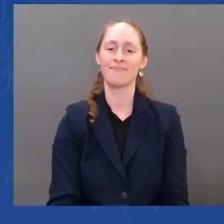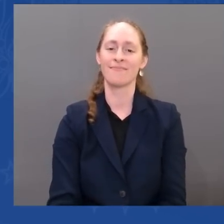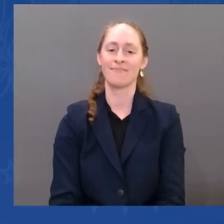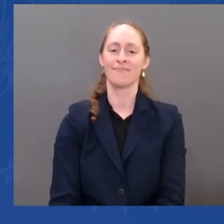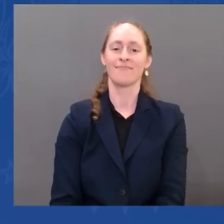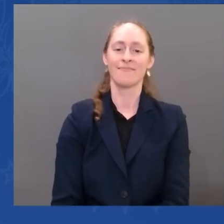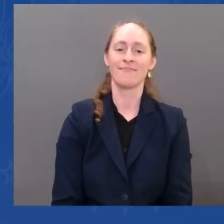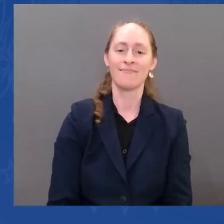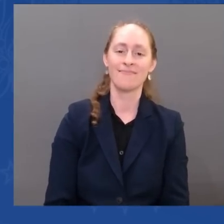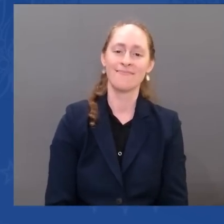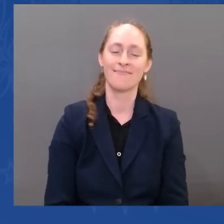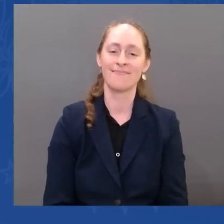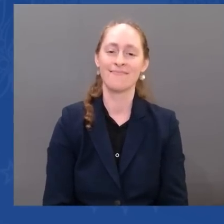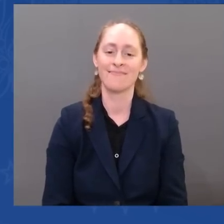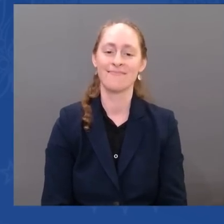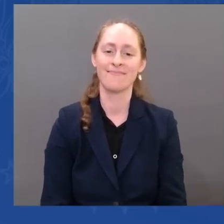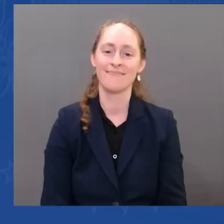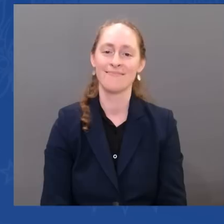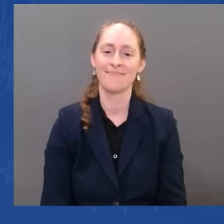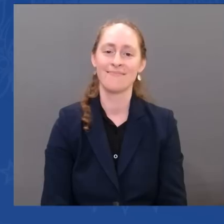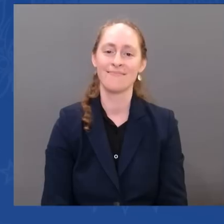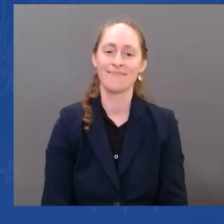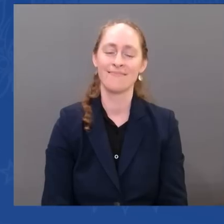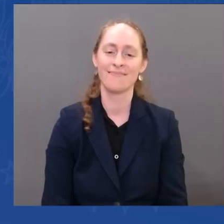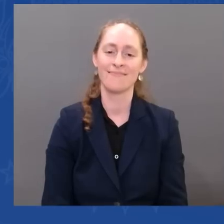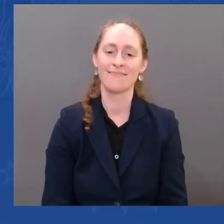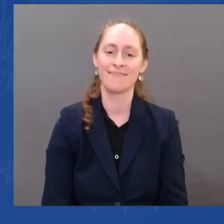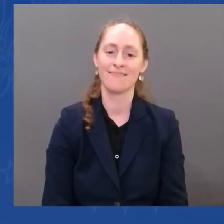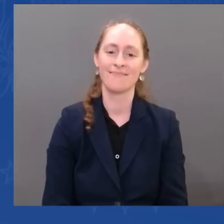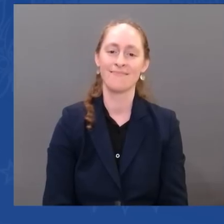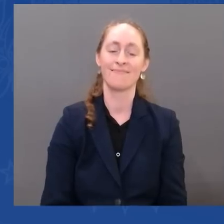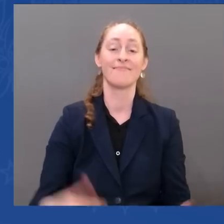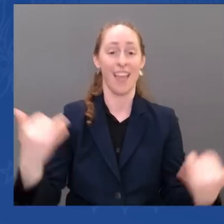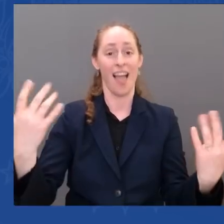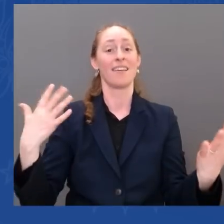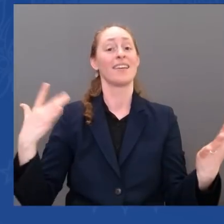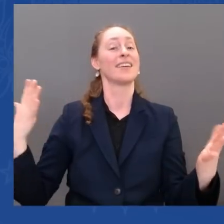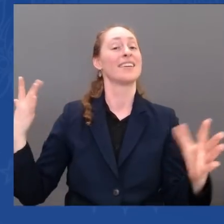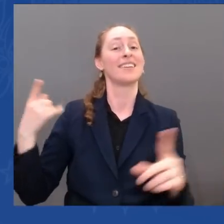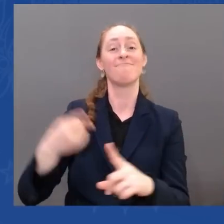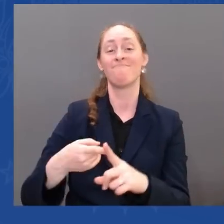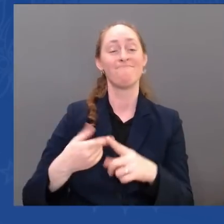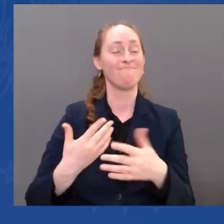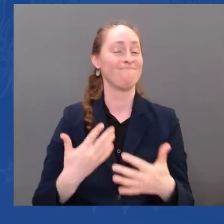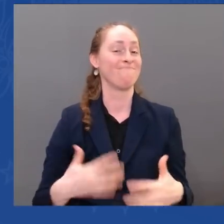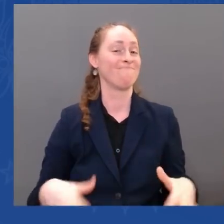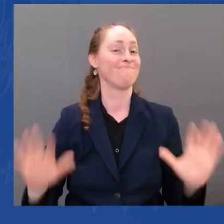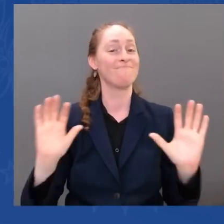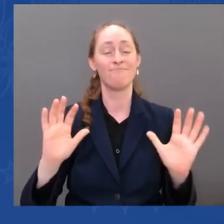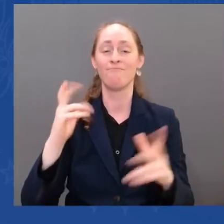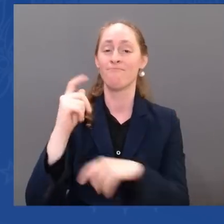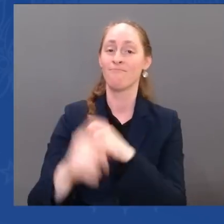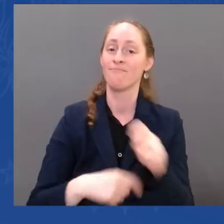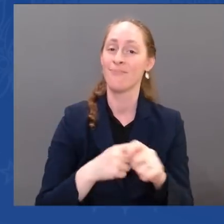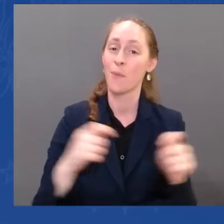Let me conclude, Mr. President, by saying that you recognize many Greek American friends amongst this gathering tonight.